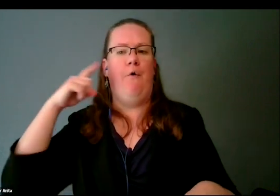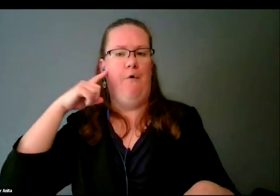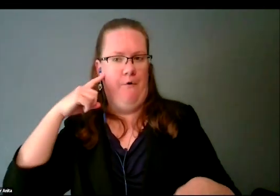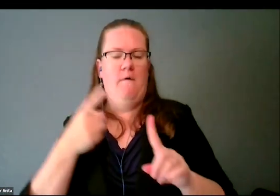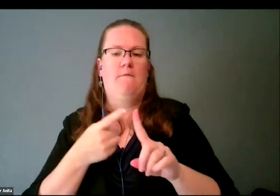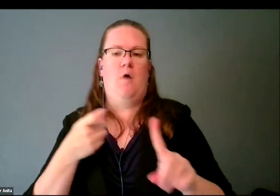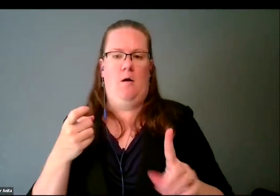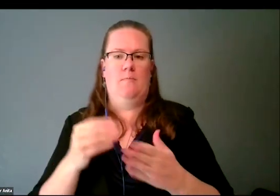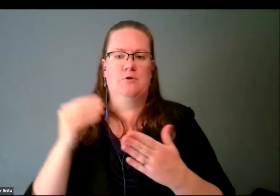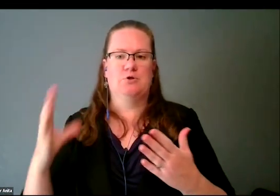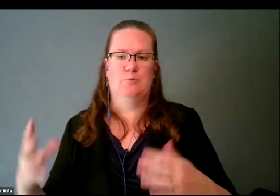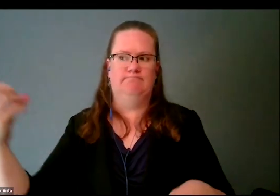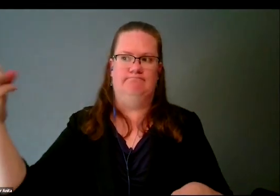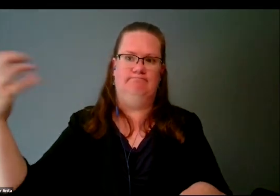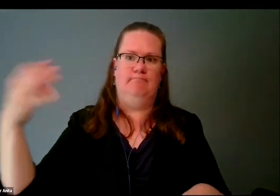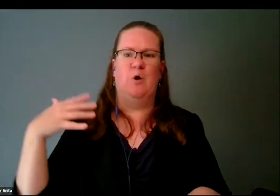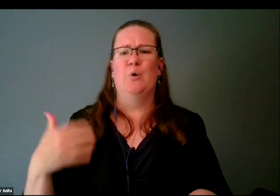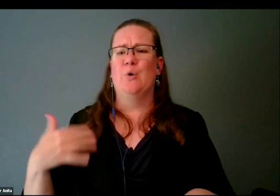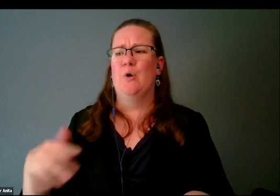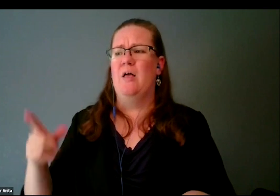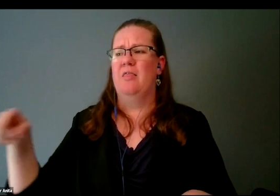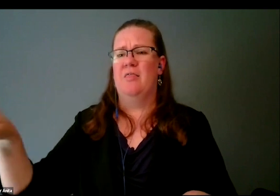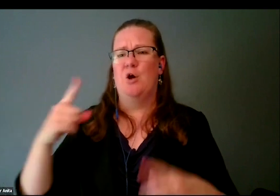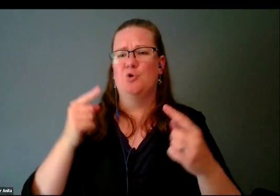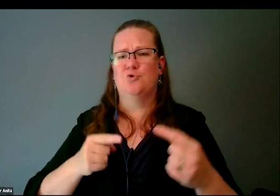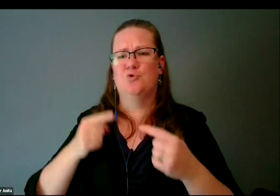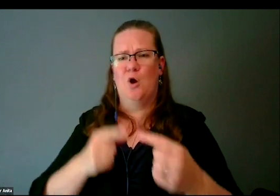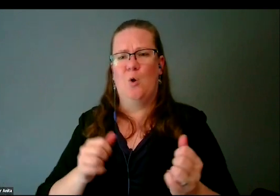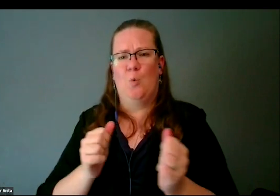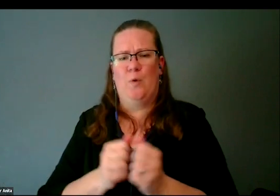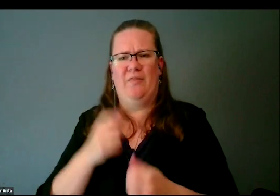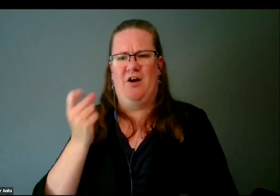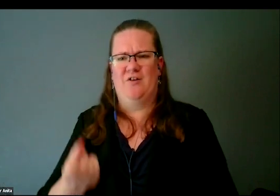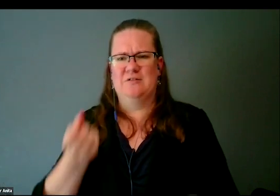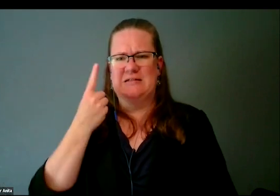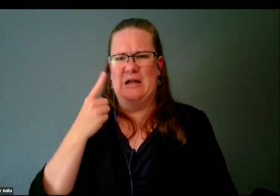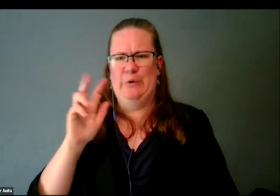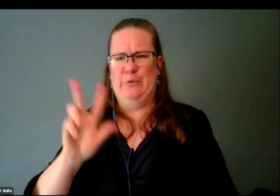is that they really struggled with interpreting these complex 3D models.